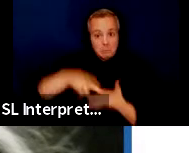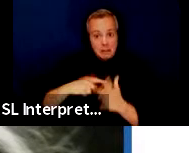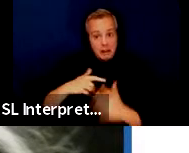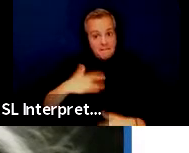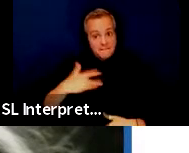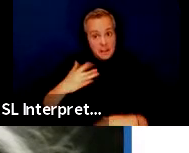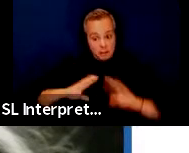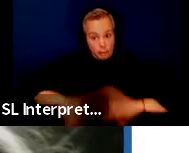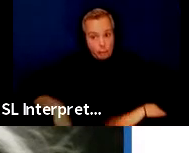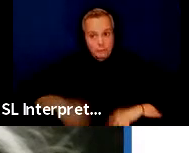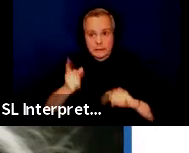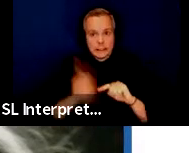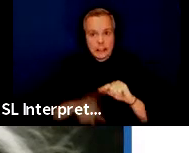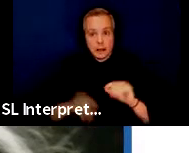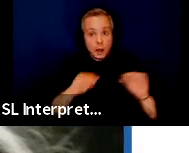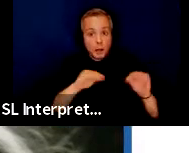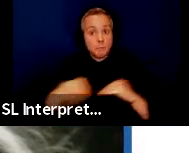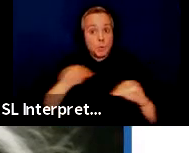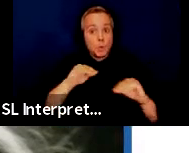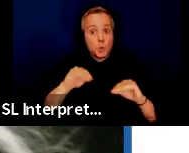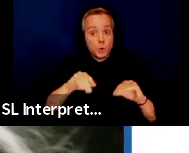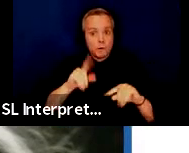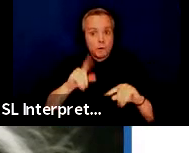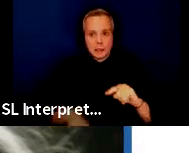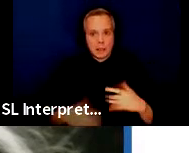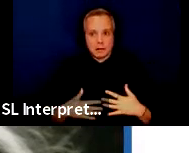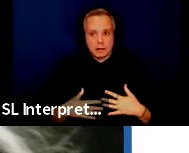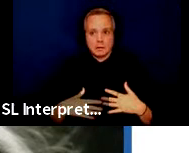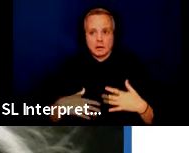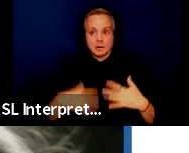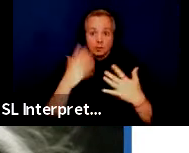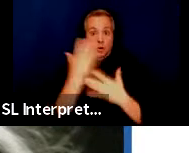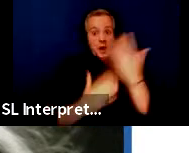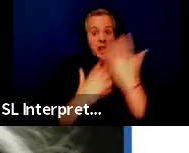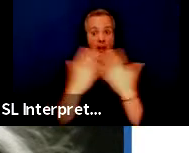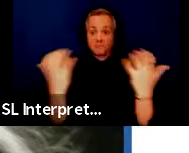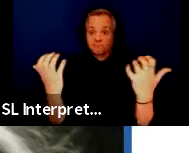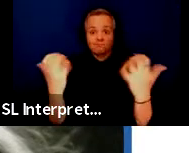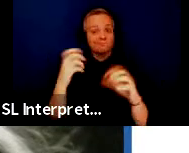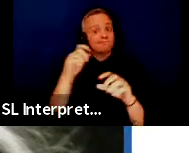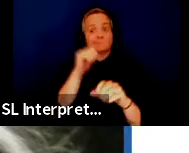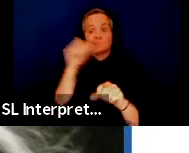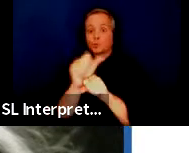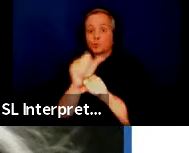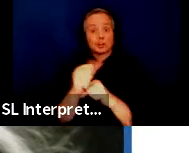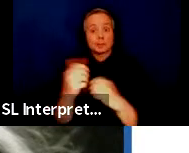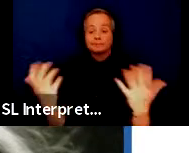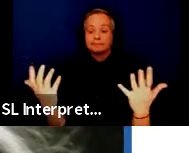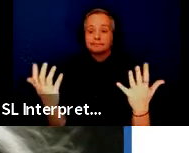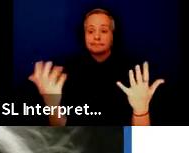PLUS, MY HANDS DON'T WORK. SO YOU CAN PROBABLY, IF YOU CAN SEE IN THE VIDEO, MY HANDS ARE LIKE THIS ALL THE TIME.